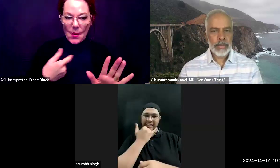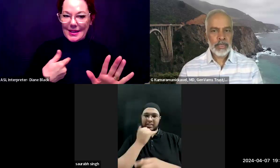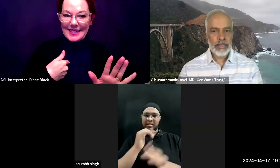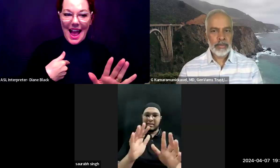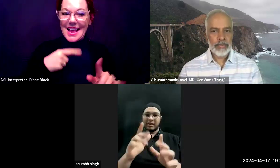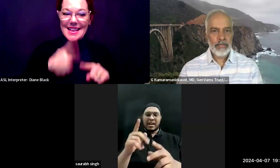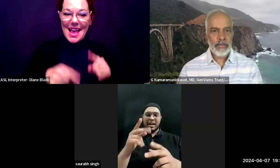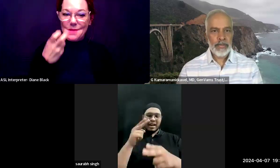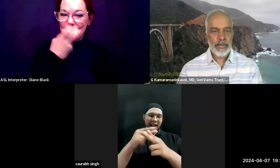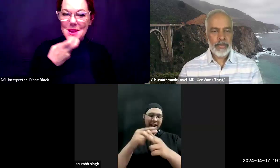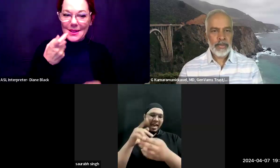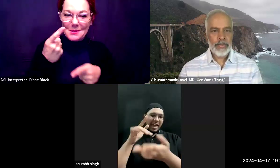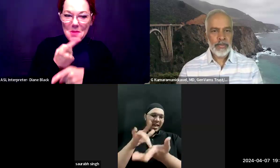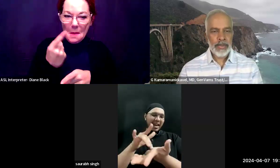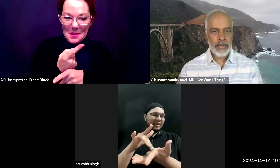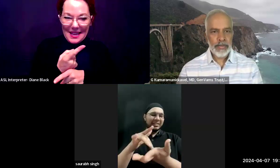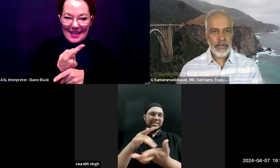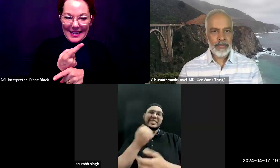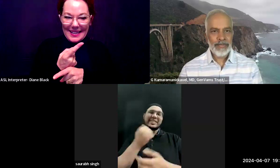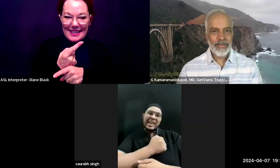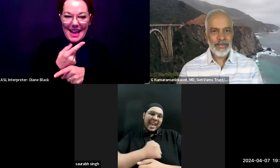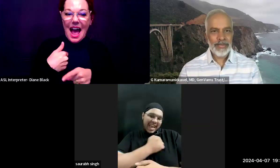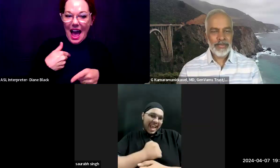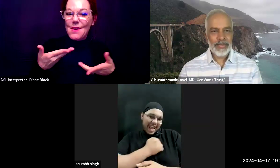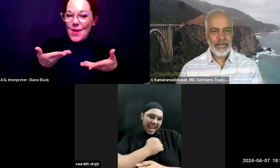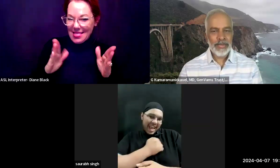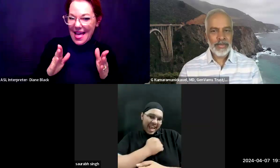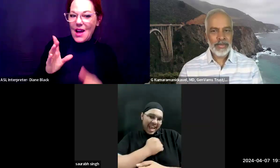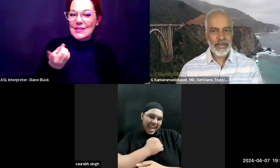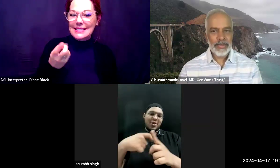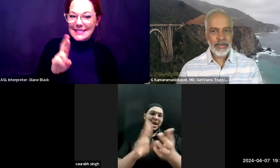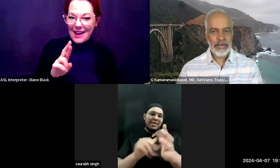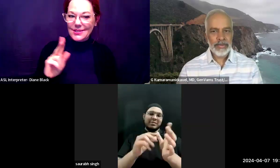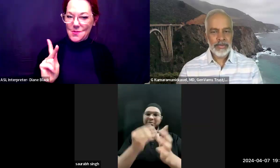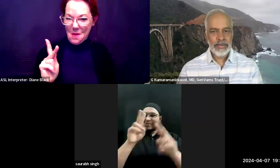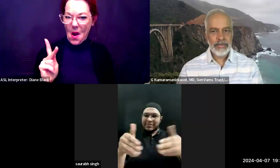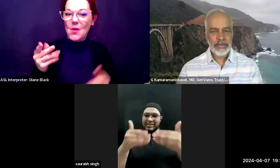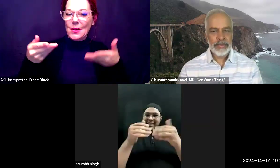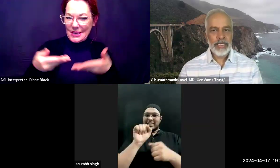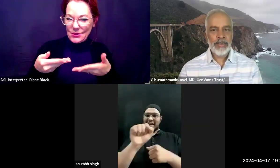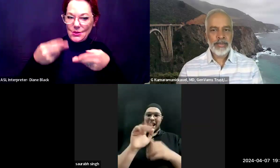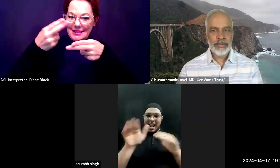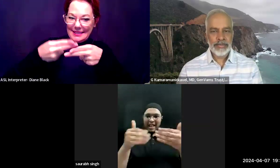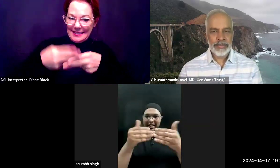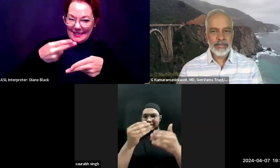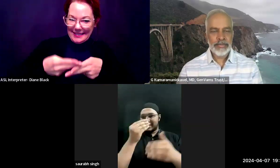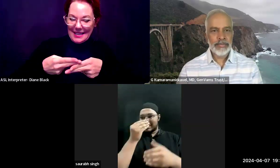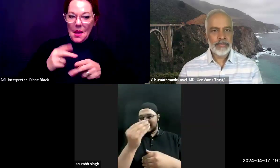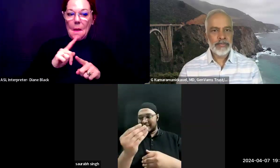things properly. So I will let Dr Kumar introduce the names himself. But he is in one of the top three